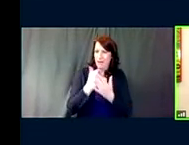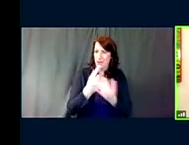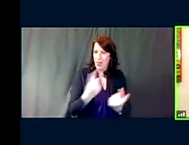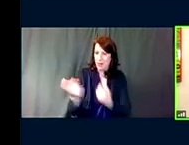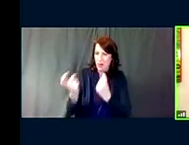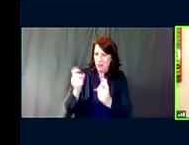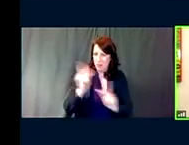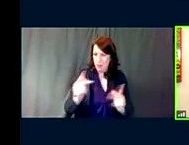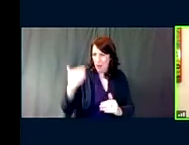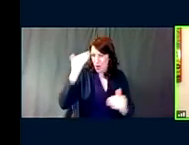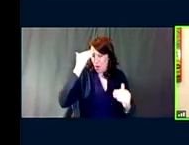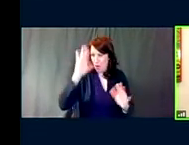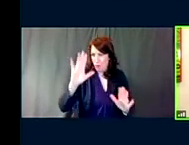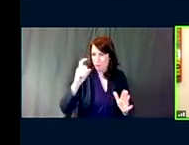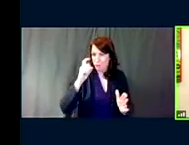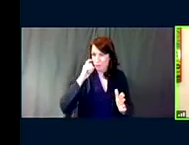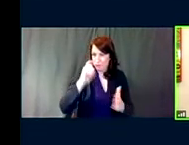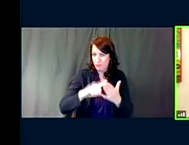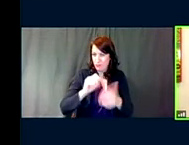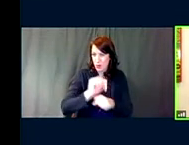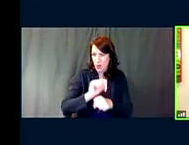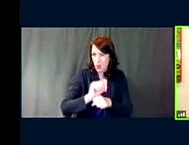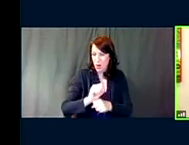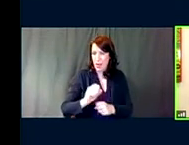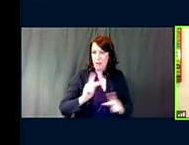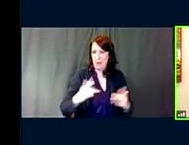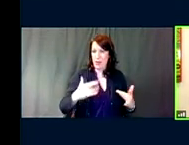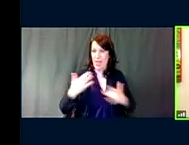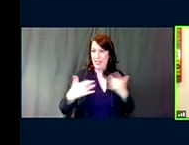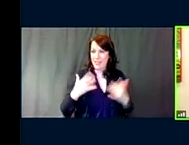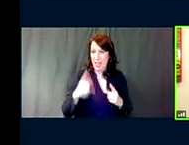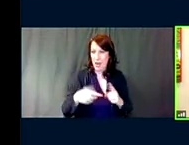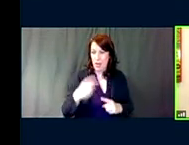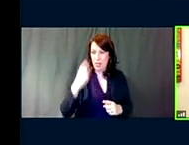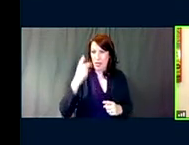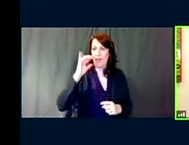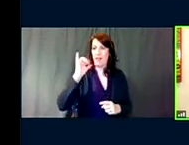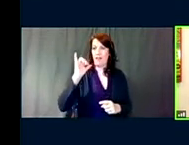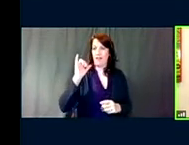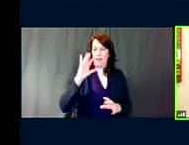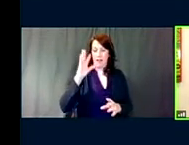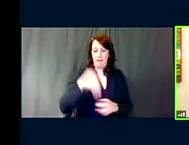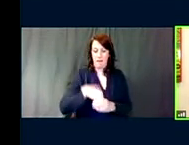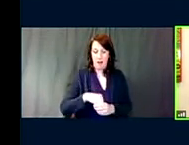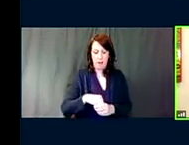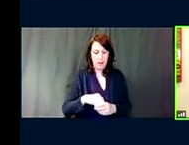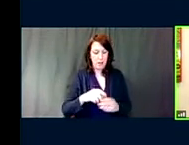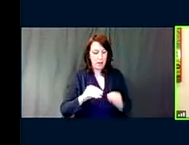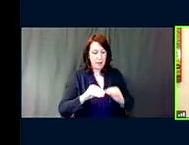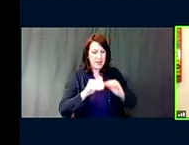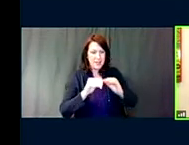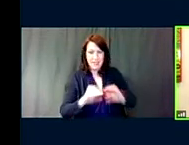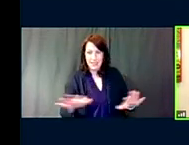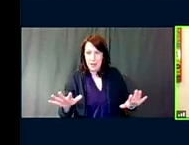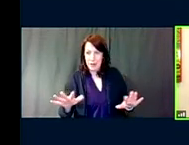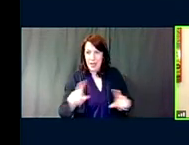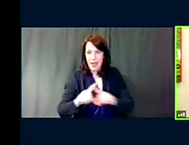IT HELPS WITH RECRUITMENT BECAUSE PEOPLE KNOW ABOUT YOUR WORK AND GET EXCITED BECAUSE OF THE FACT THAT IT'S DISSEMINATED